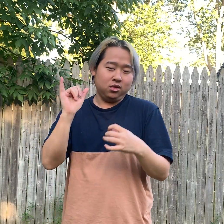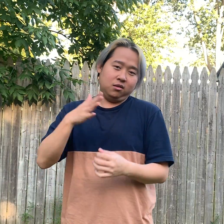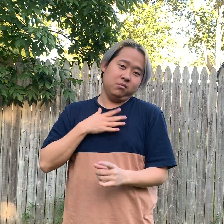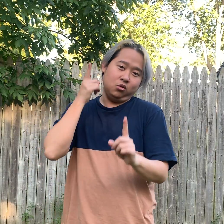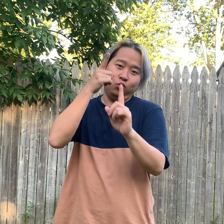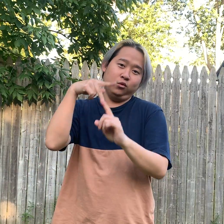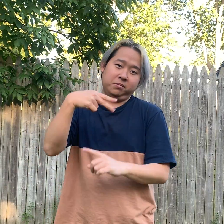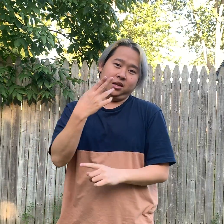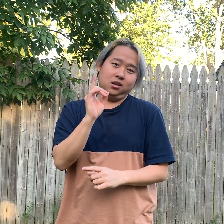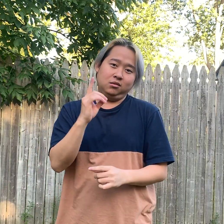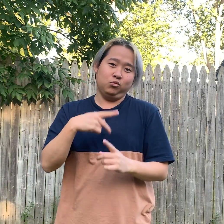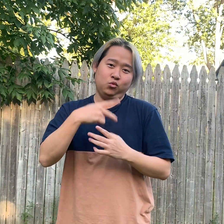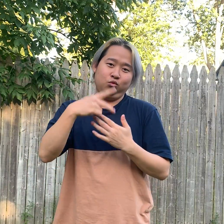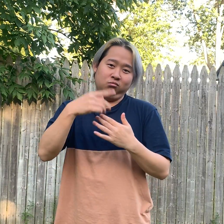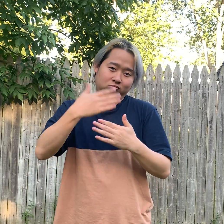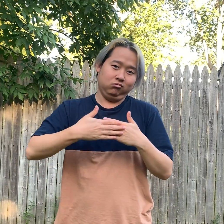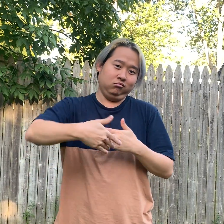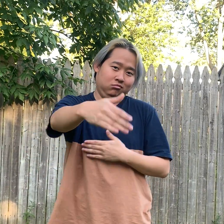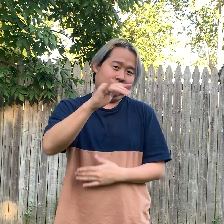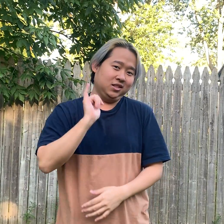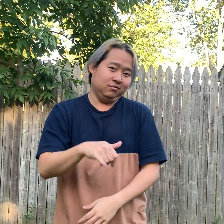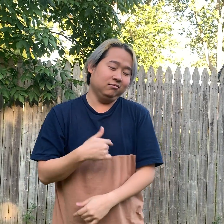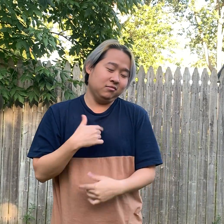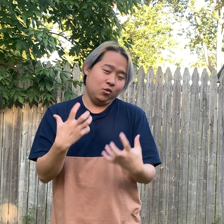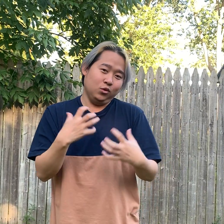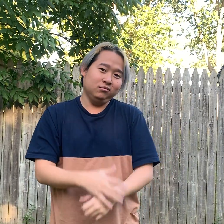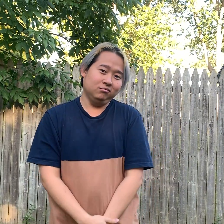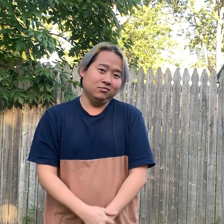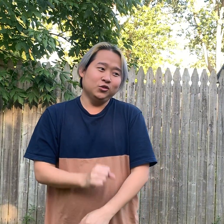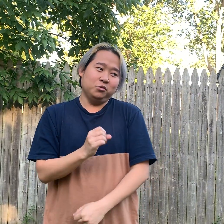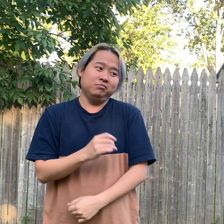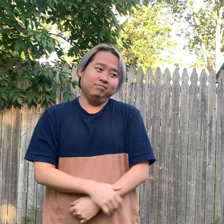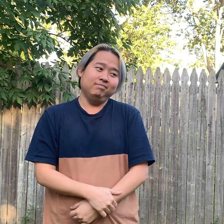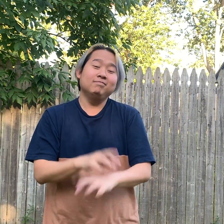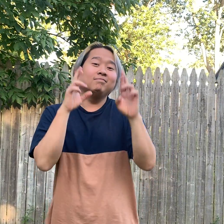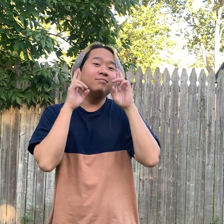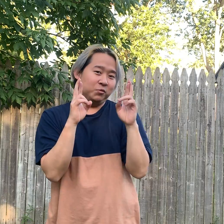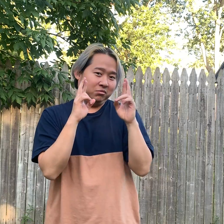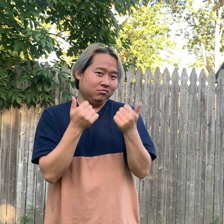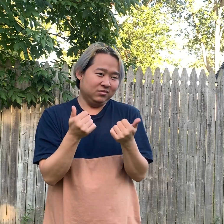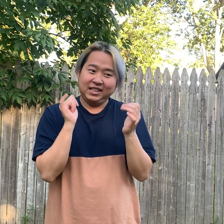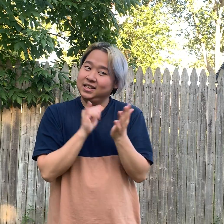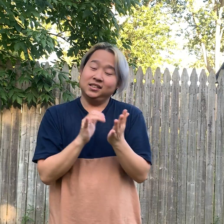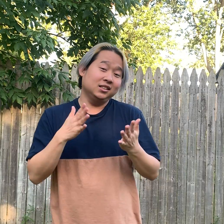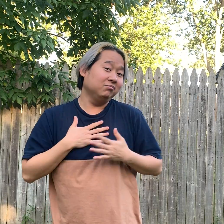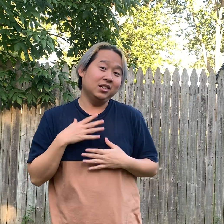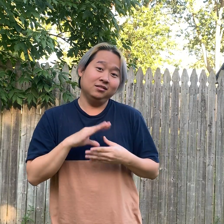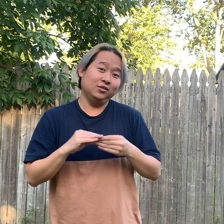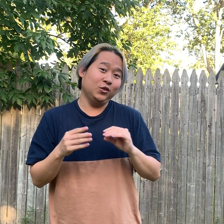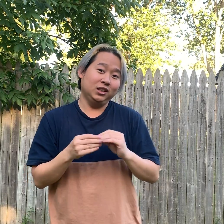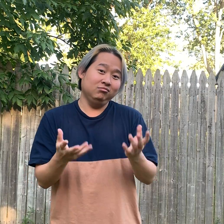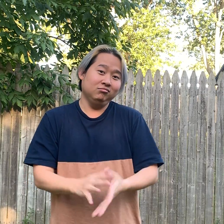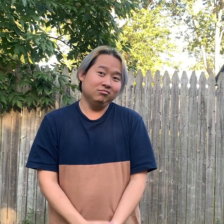My goal is that obtaining my Ph.D. will be a means to this end. Here's hoping!